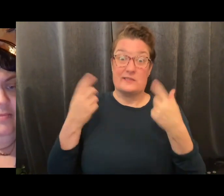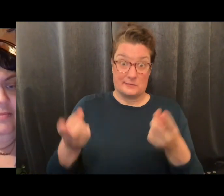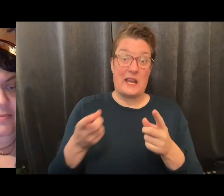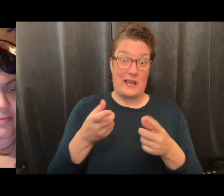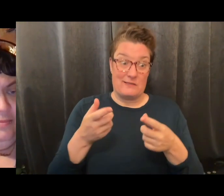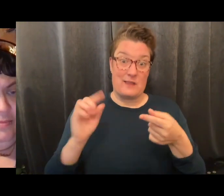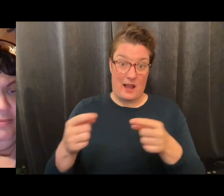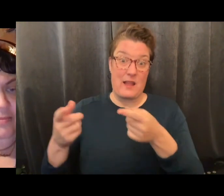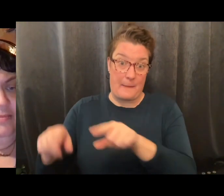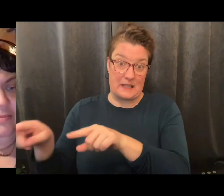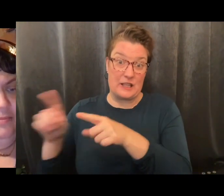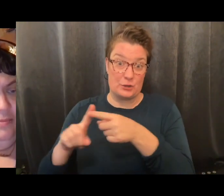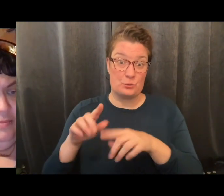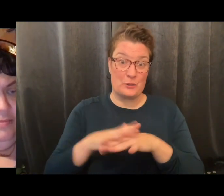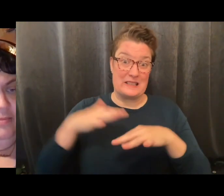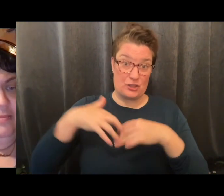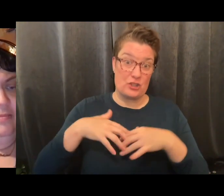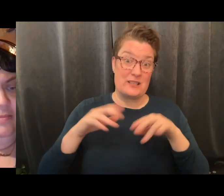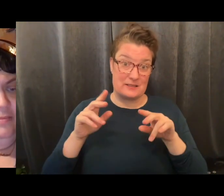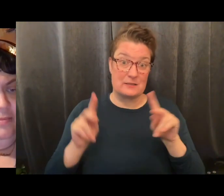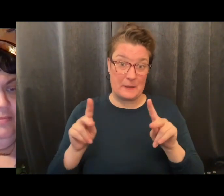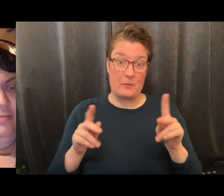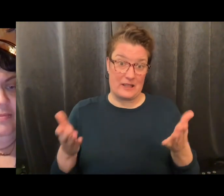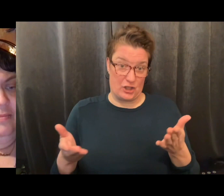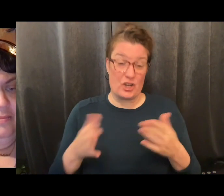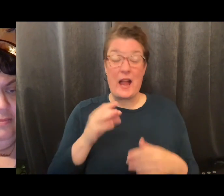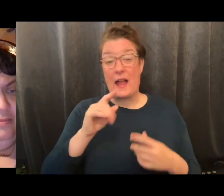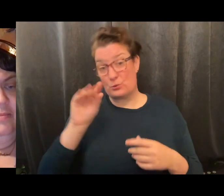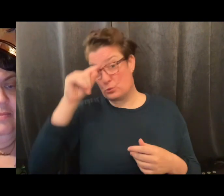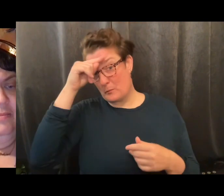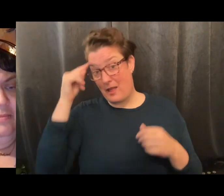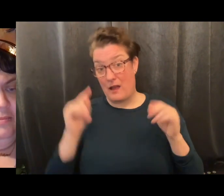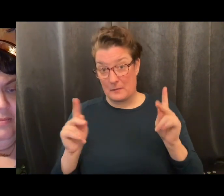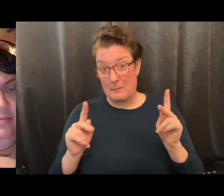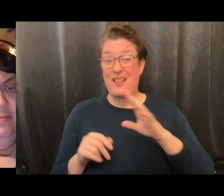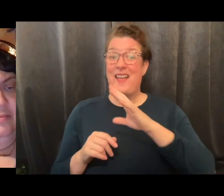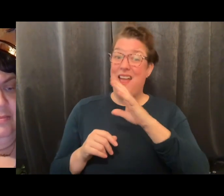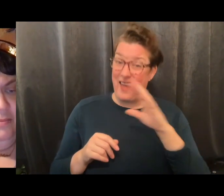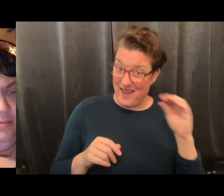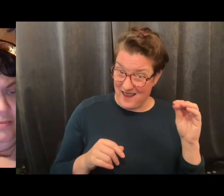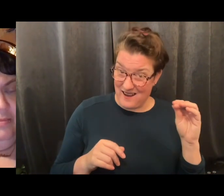and, and to Black people and to what's happening in Palestine to Palestinians.